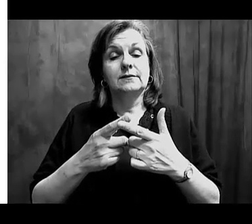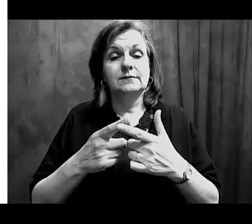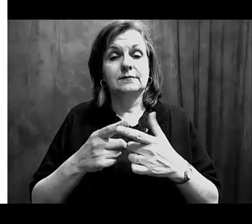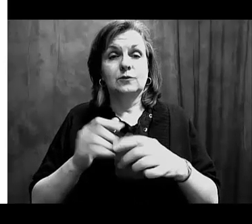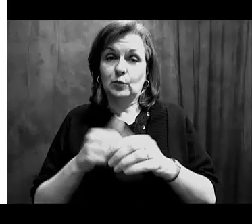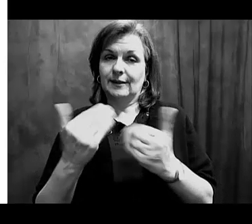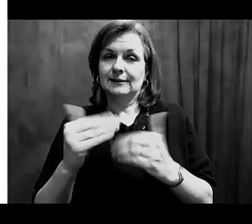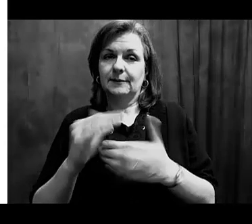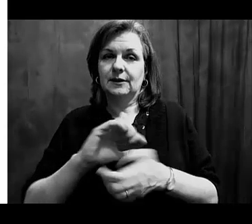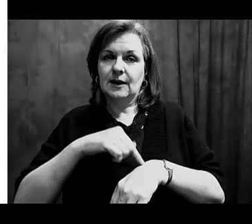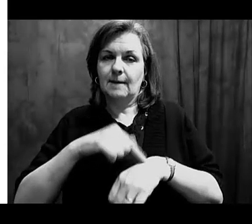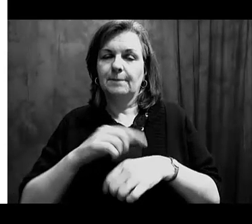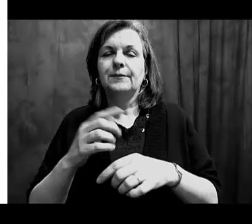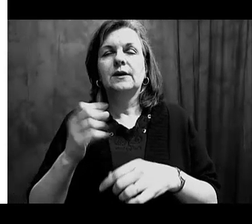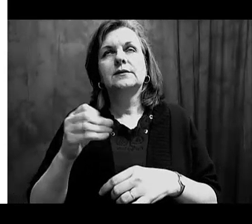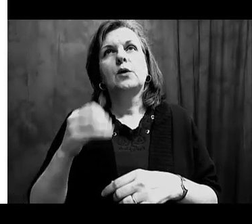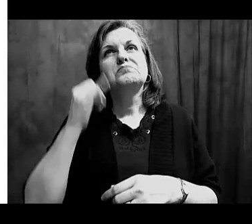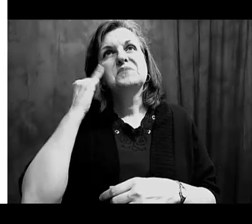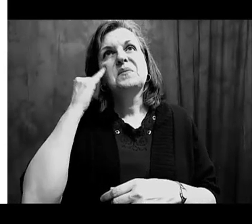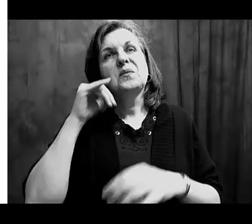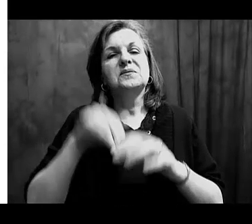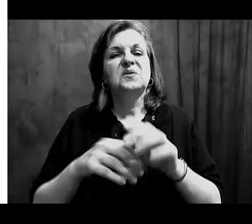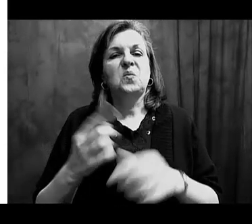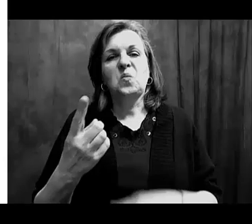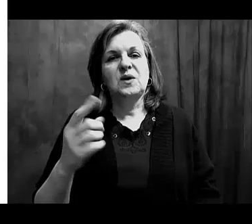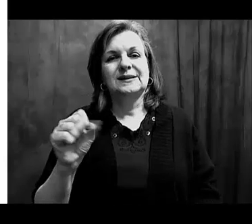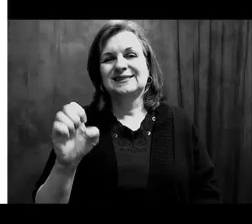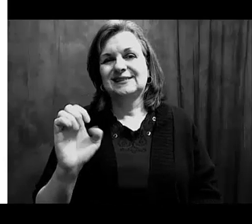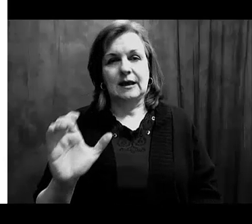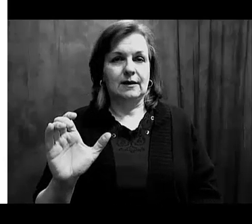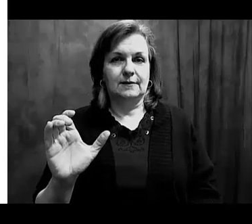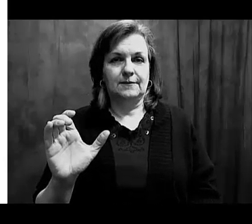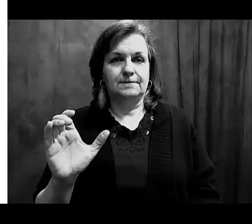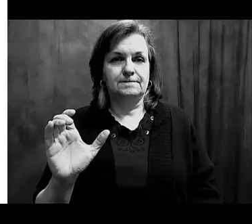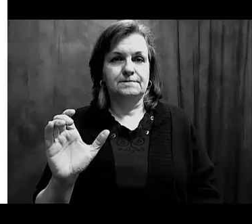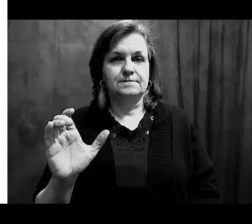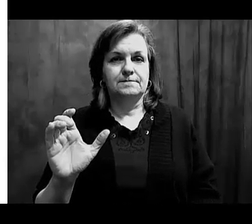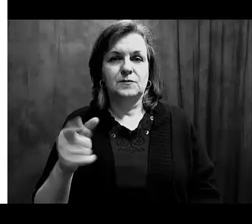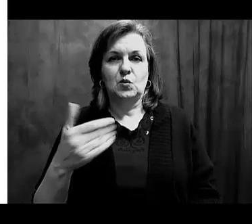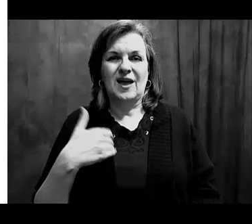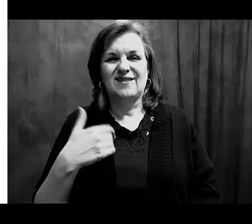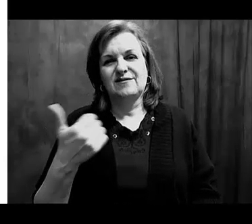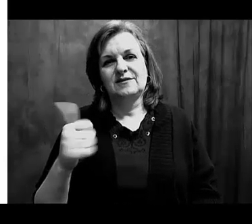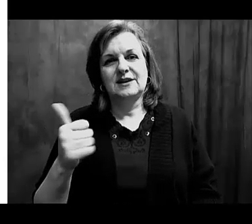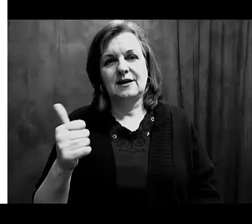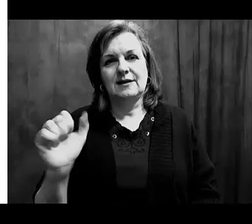say in one second you get 10 action potentials